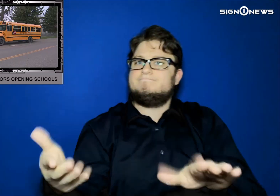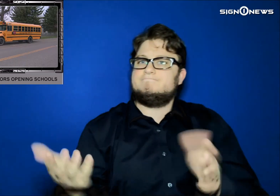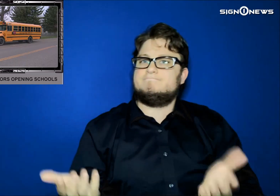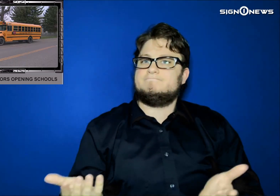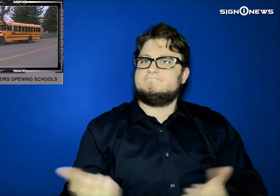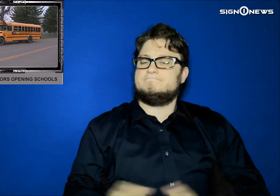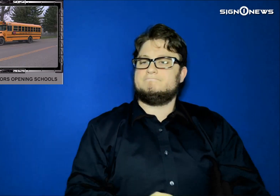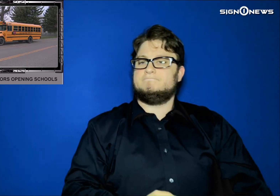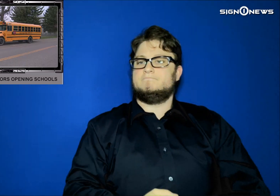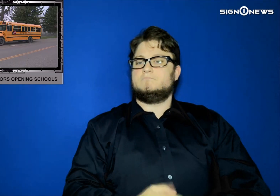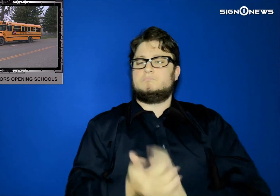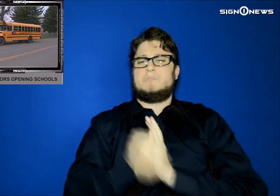to coronavirus.